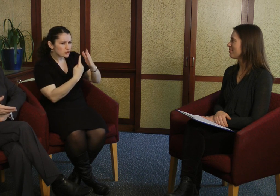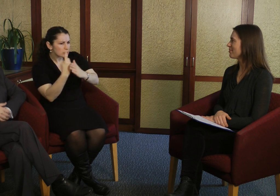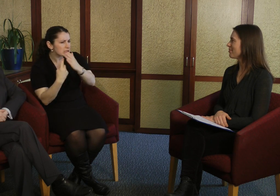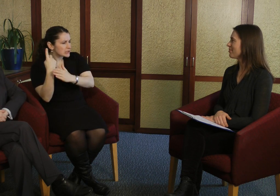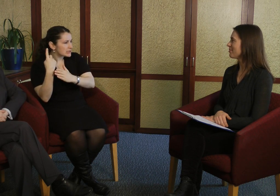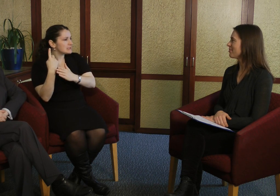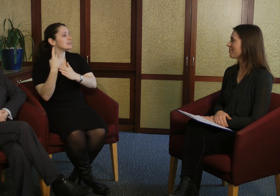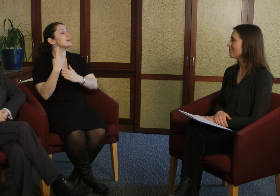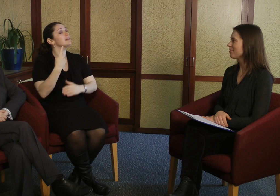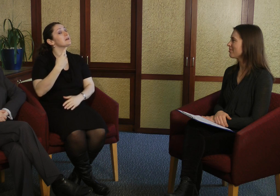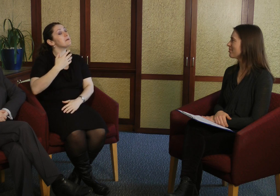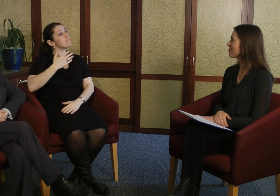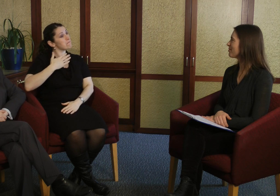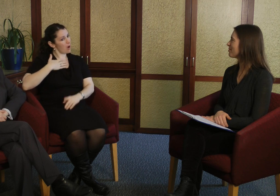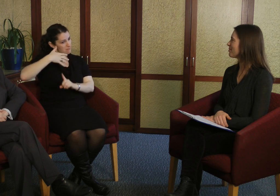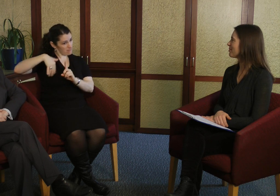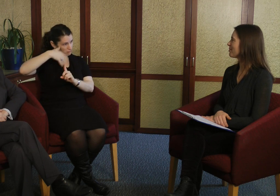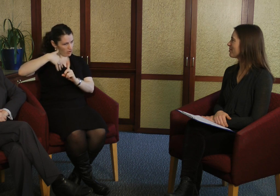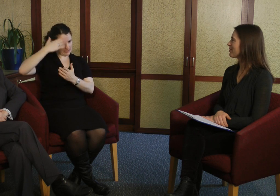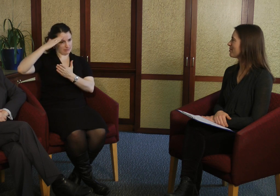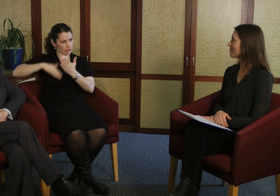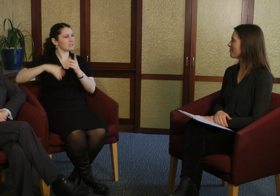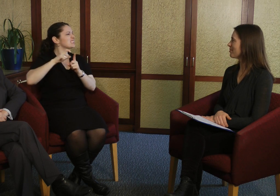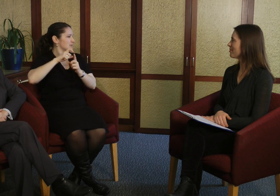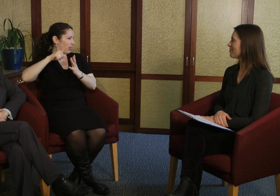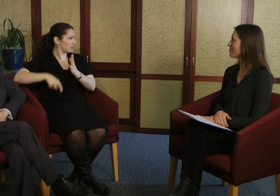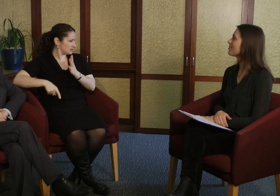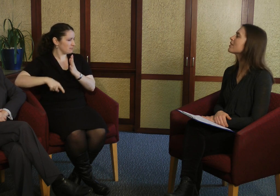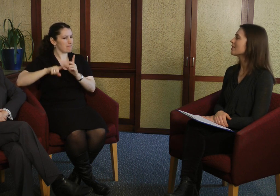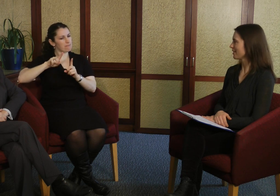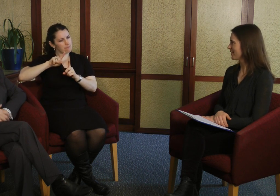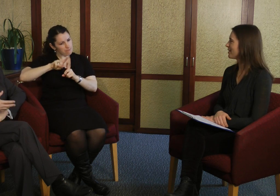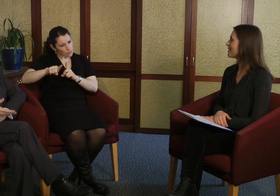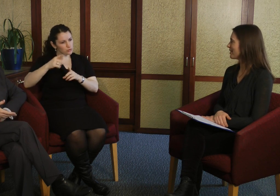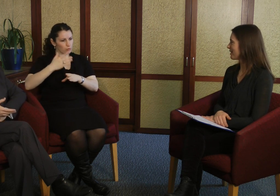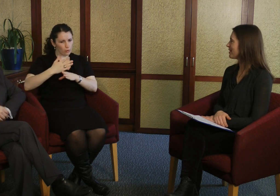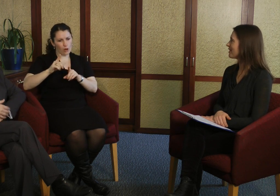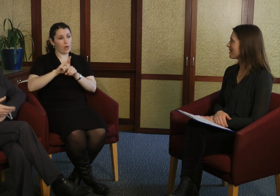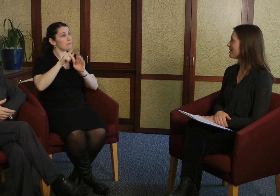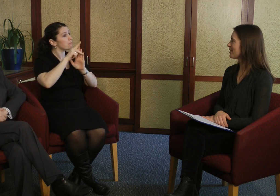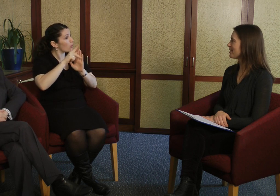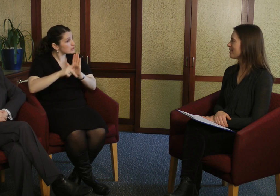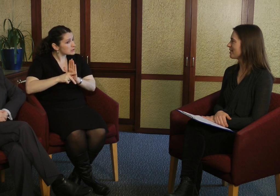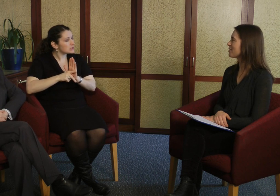is in disability, so I worked predominantly in developing policies and programs and operational